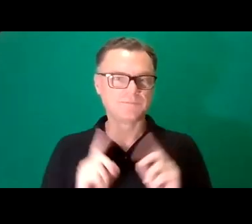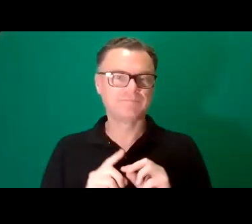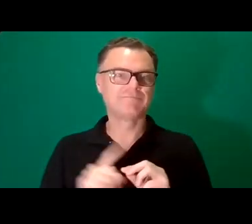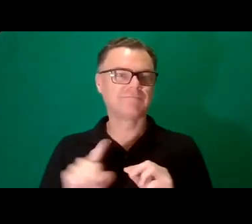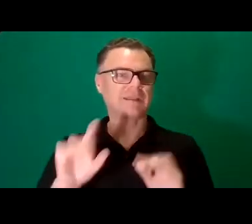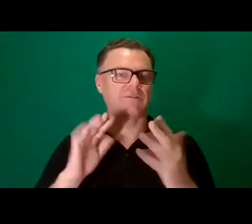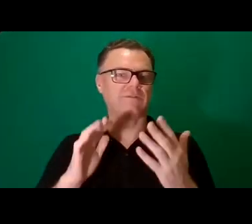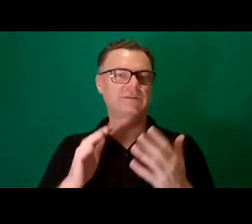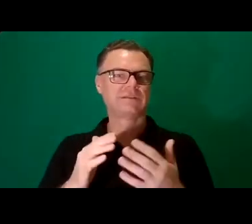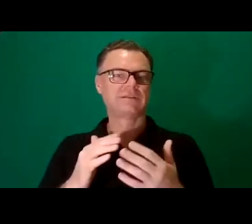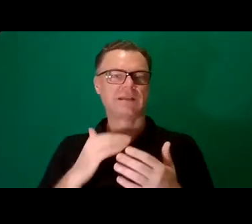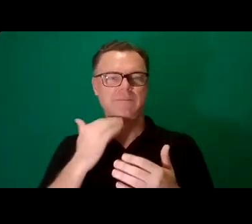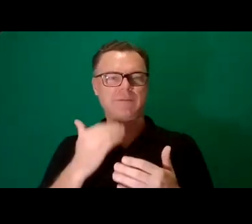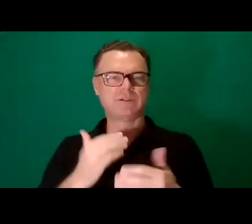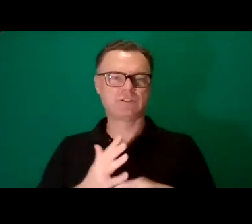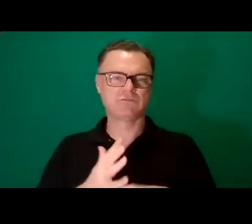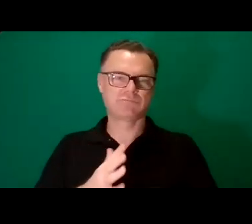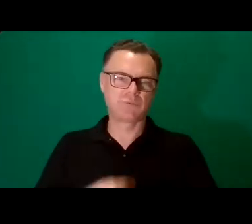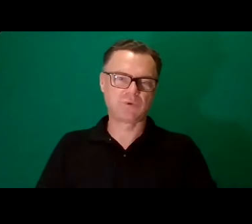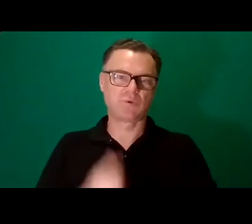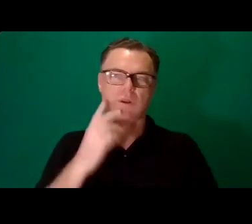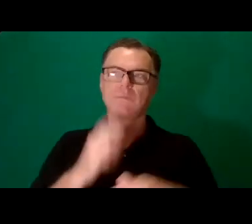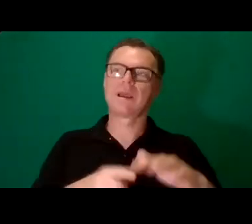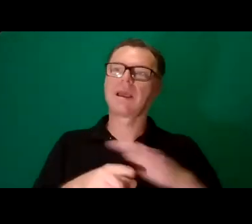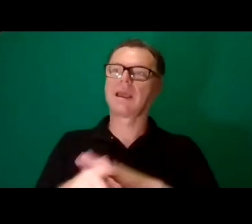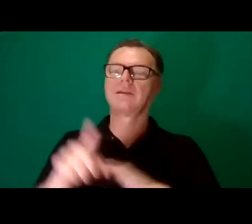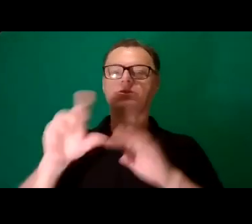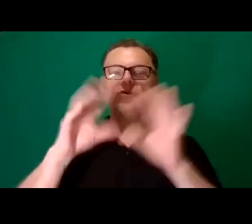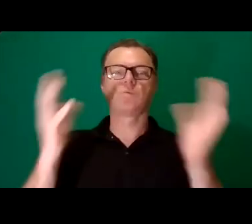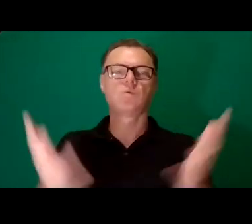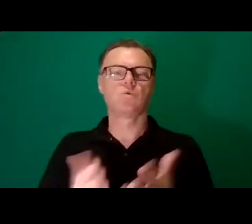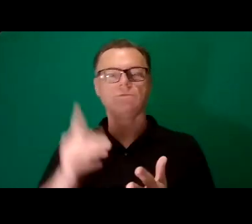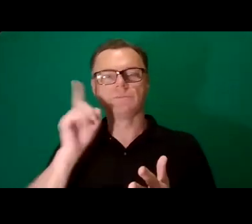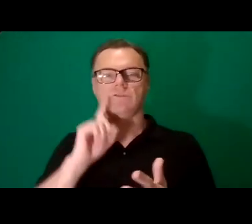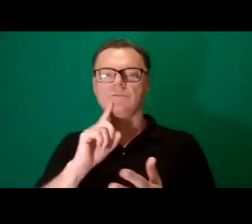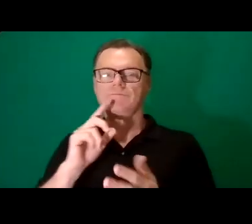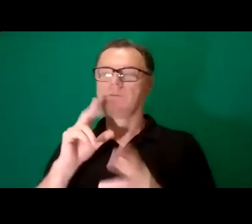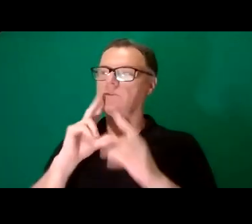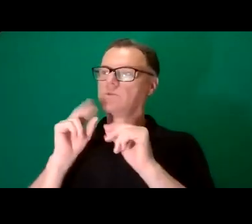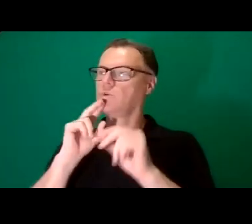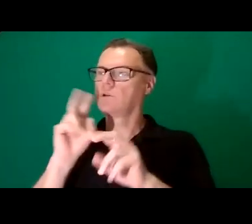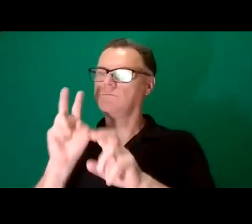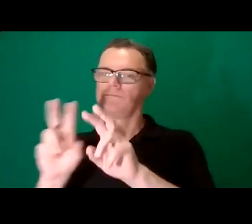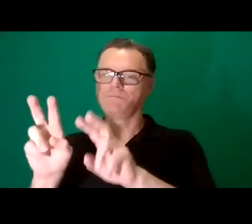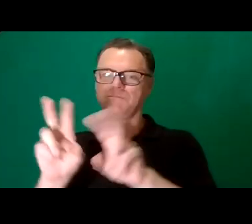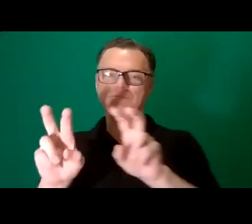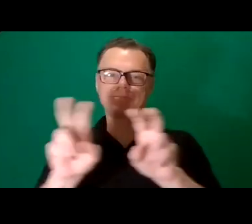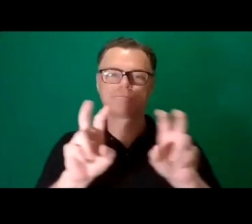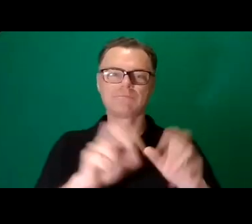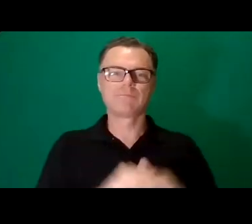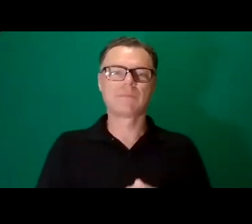how much work I do when I go out into the world and I talk to other people. I need to rest and recover.